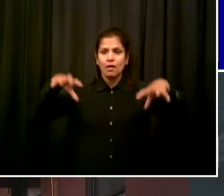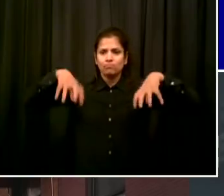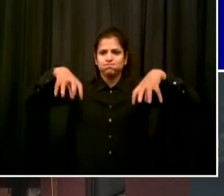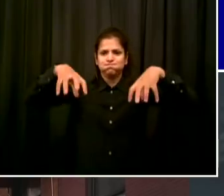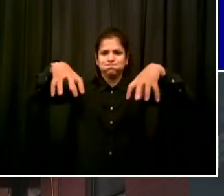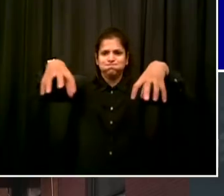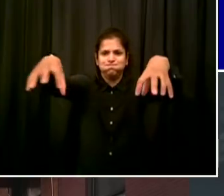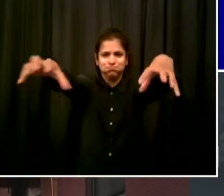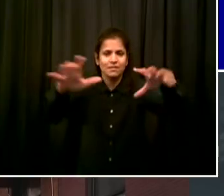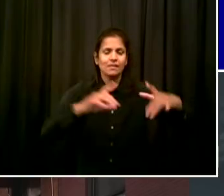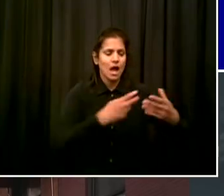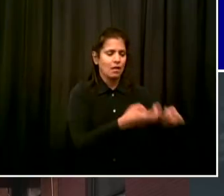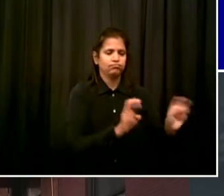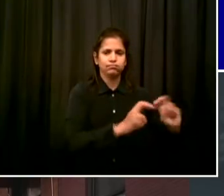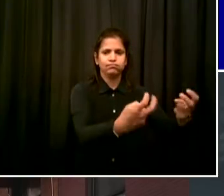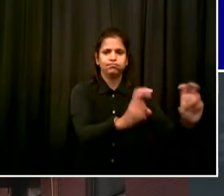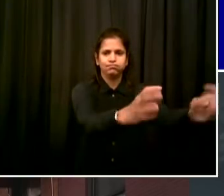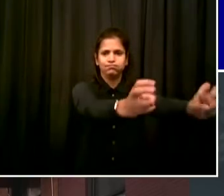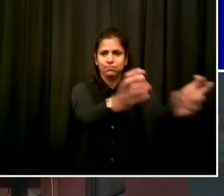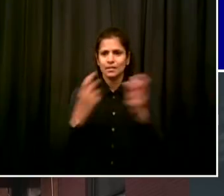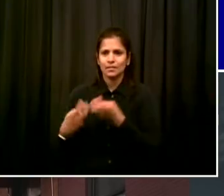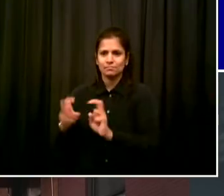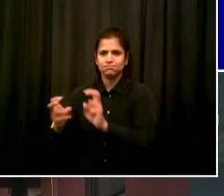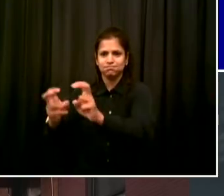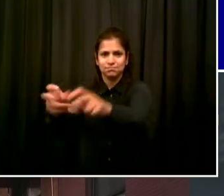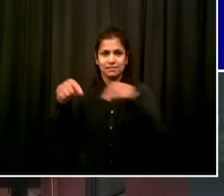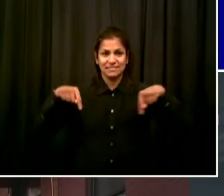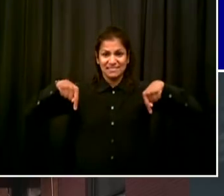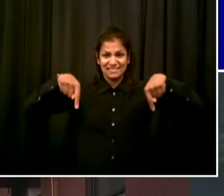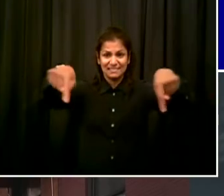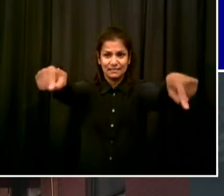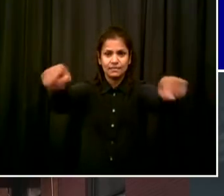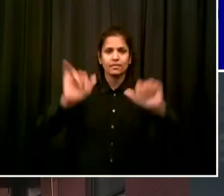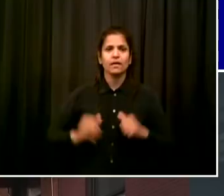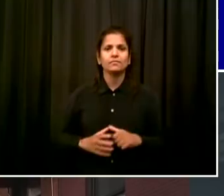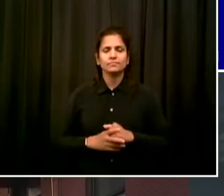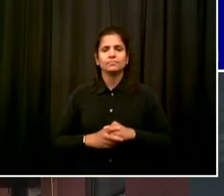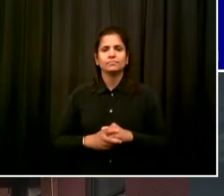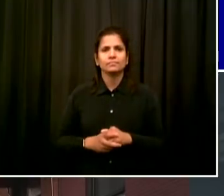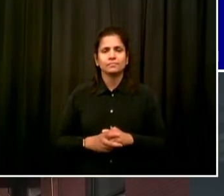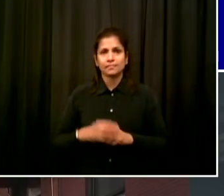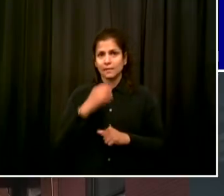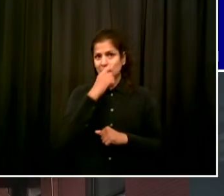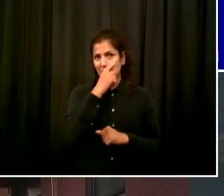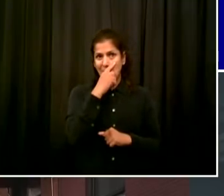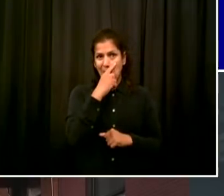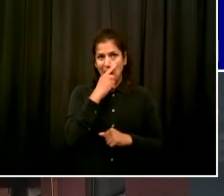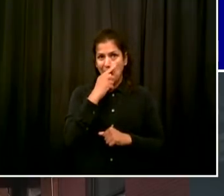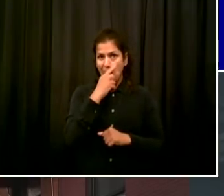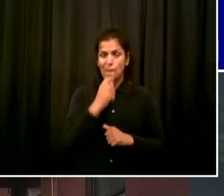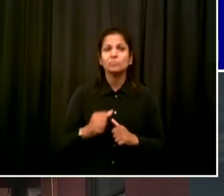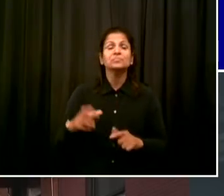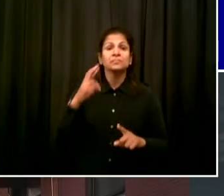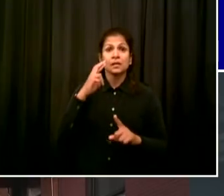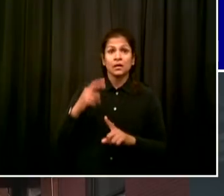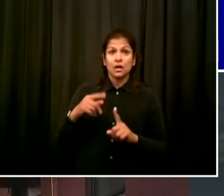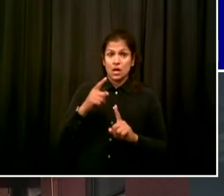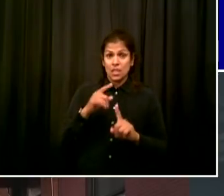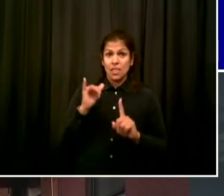OF THIS IS ALSO CRUCIAL . I WANT TO TALK ABOUT